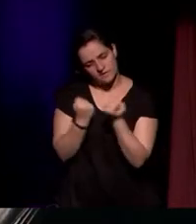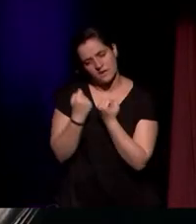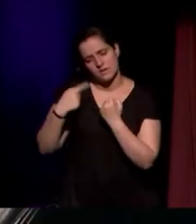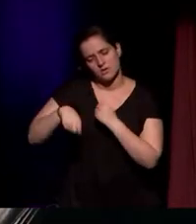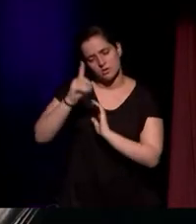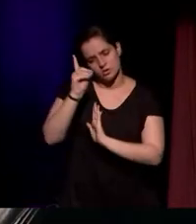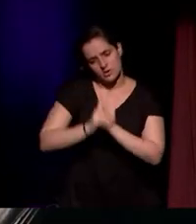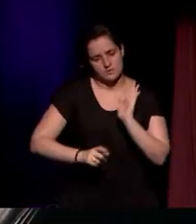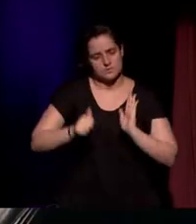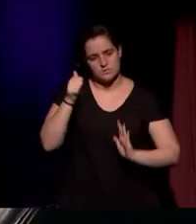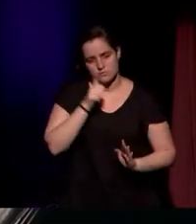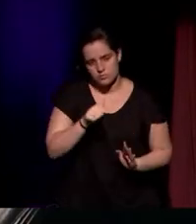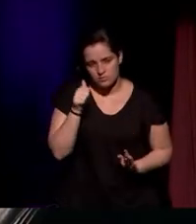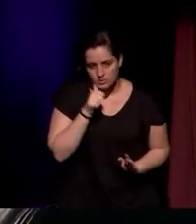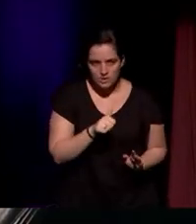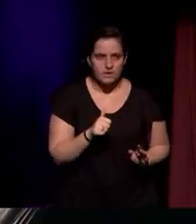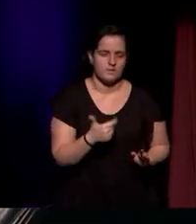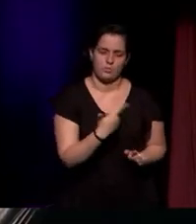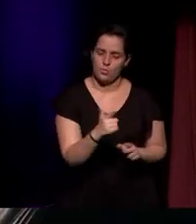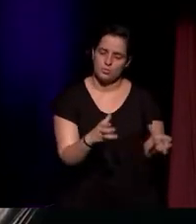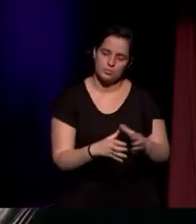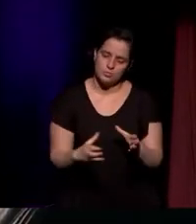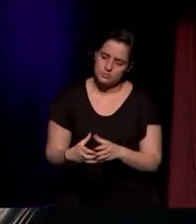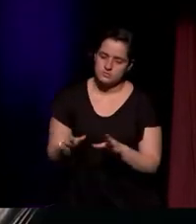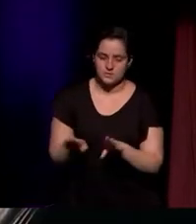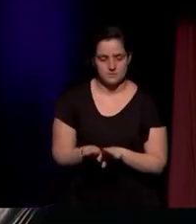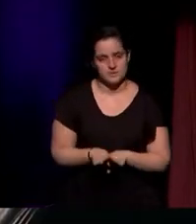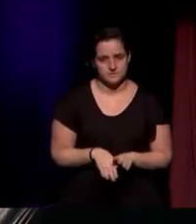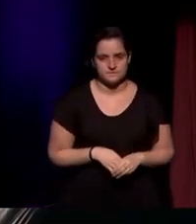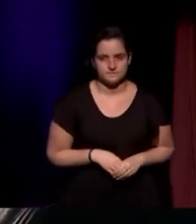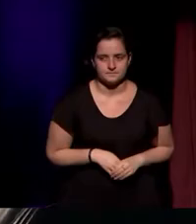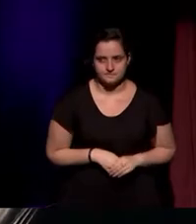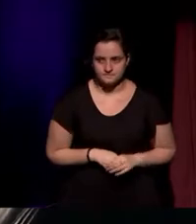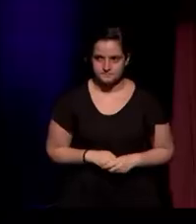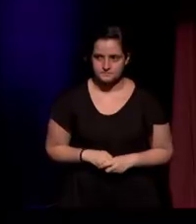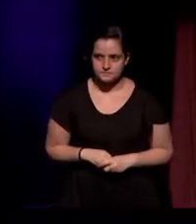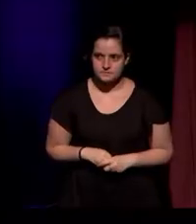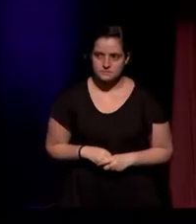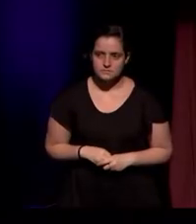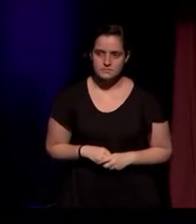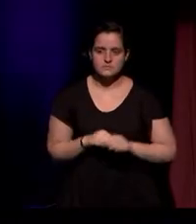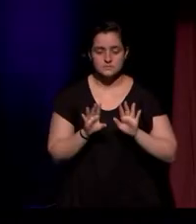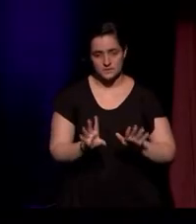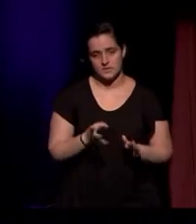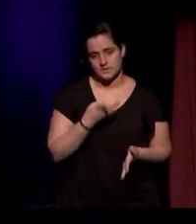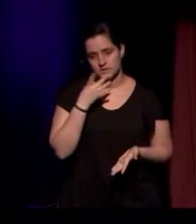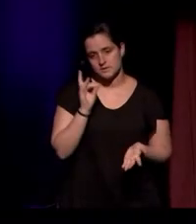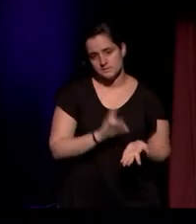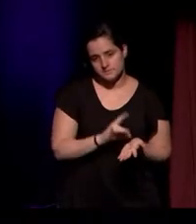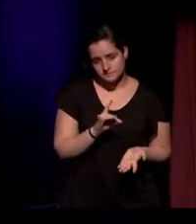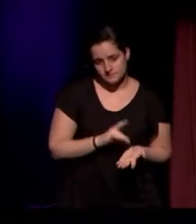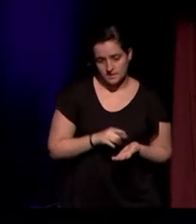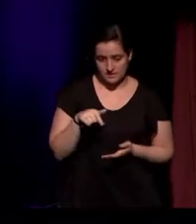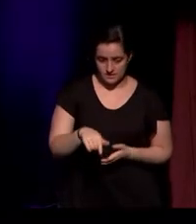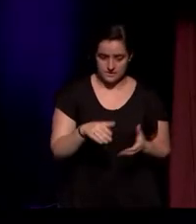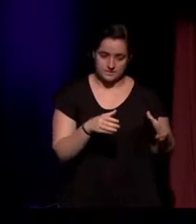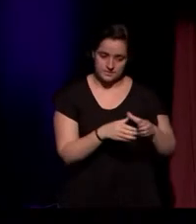and other groups, not just women. But in reality, with this parliament, this is not happening.